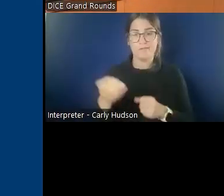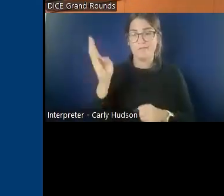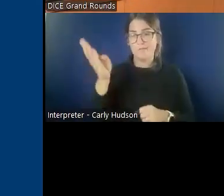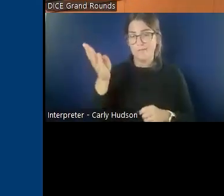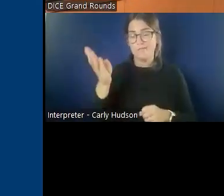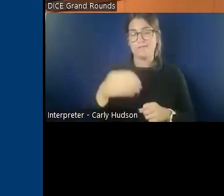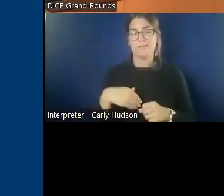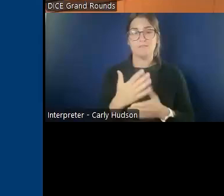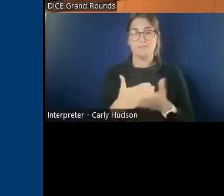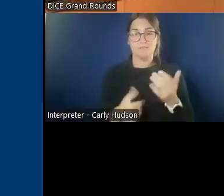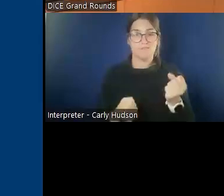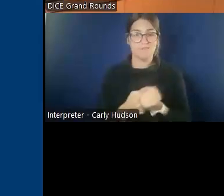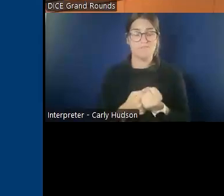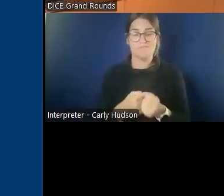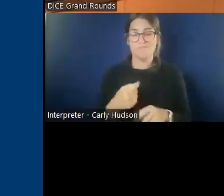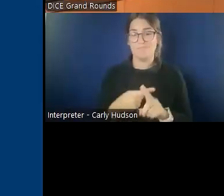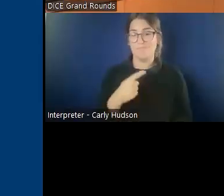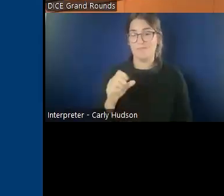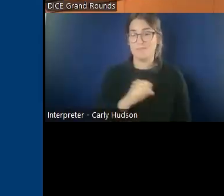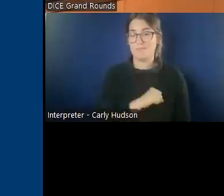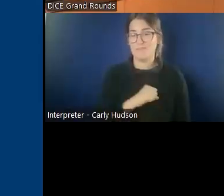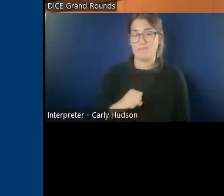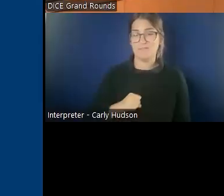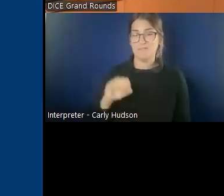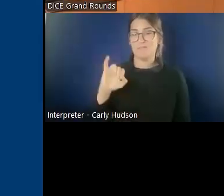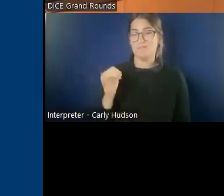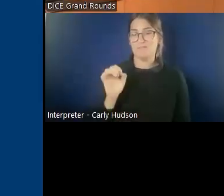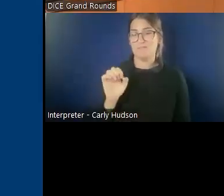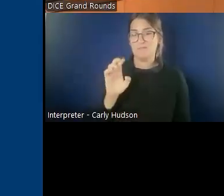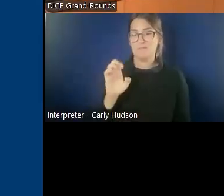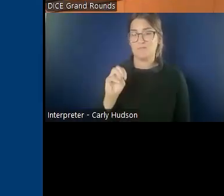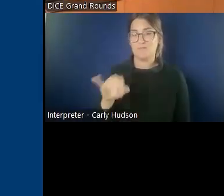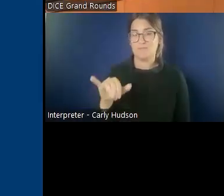by Senator Jeremy Kumi which I don't know if you know who he is but he's uh South Indian